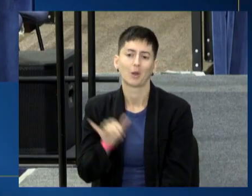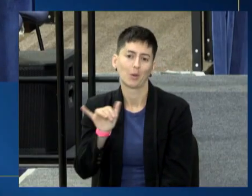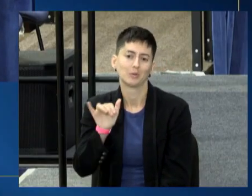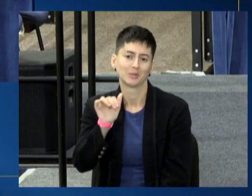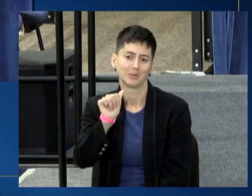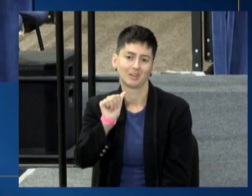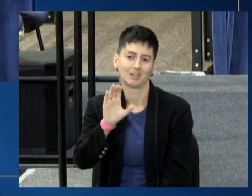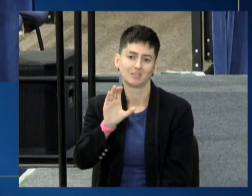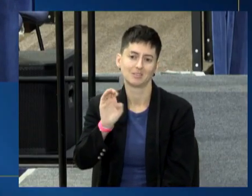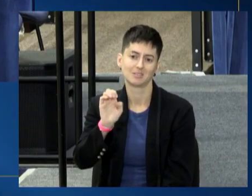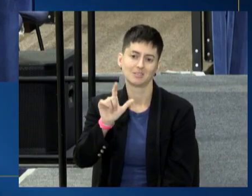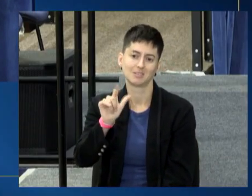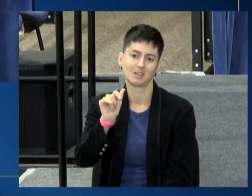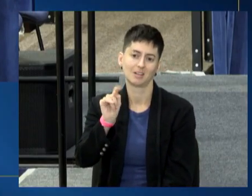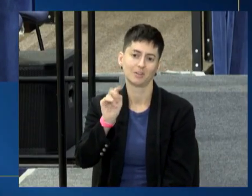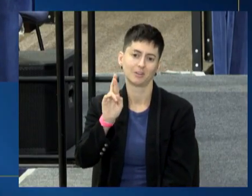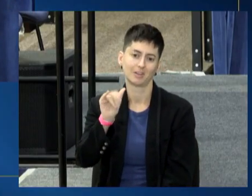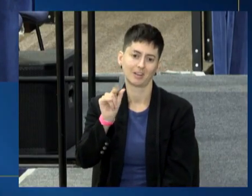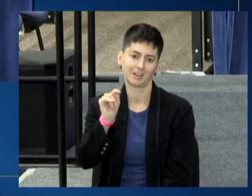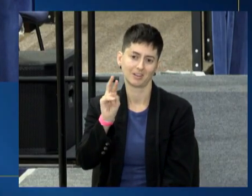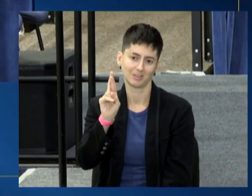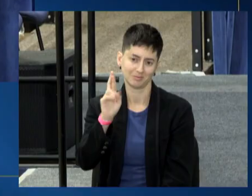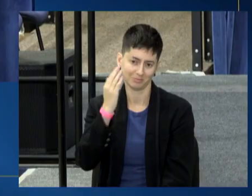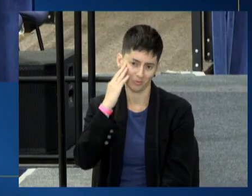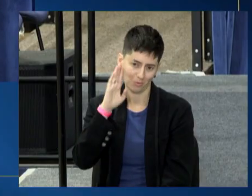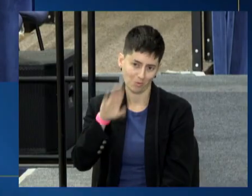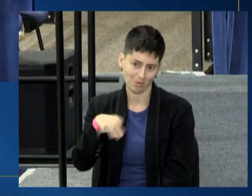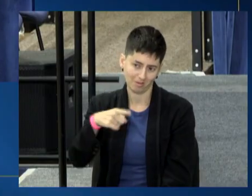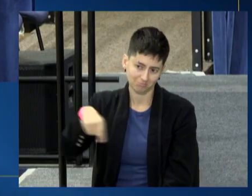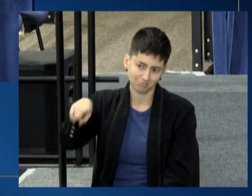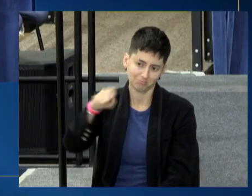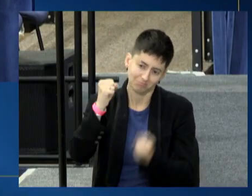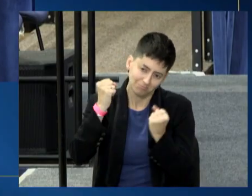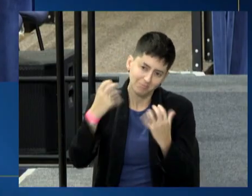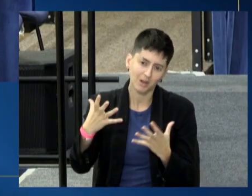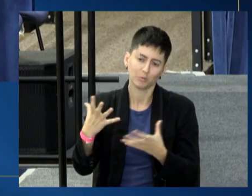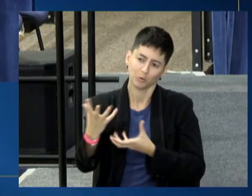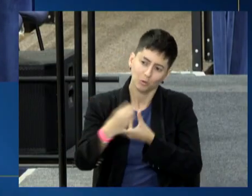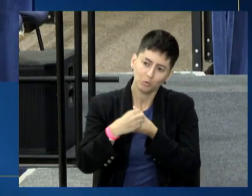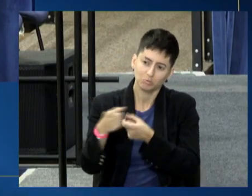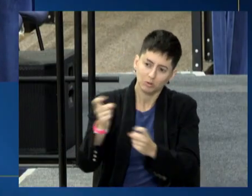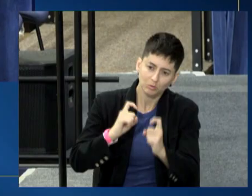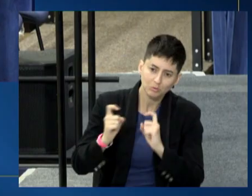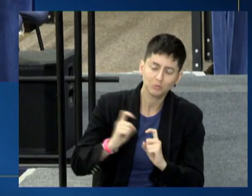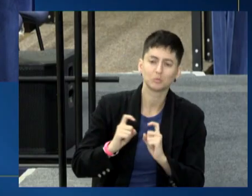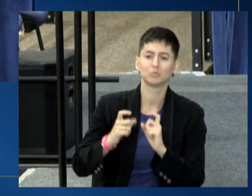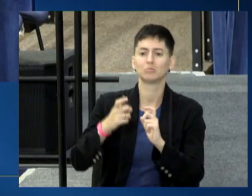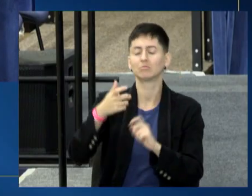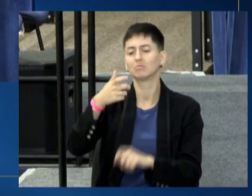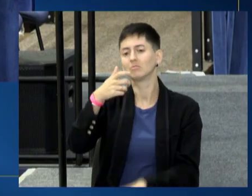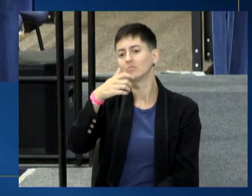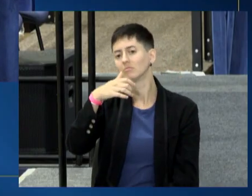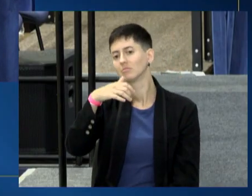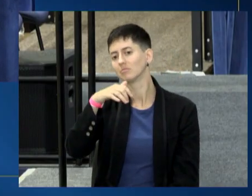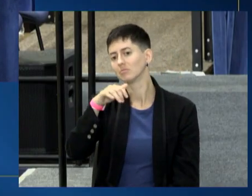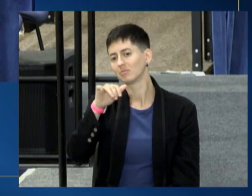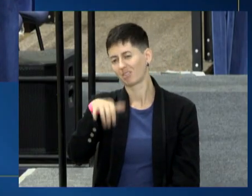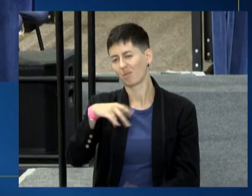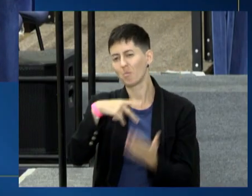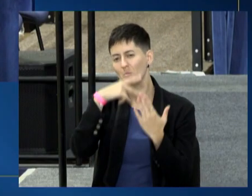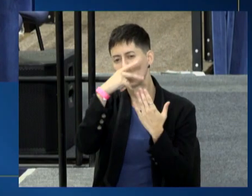in this room have contributed to this accelerator. We've offered the opportunity to startup companies